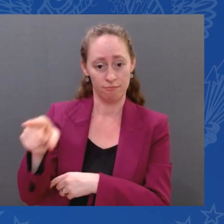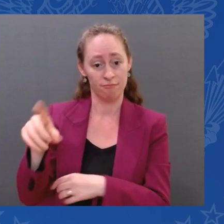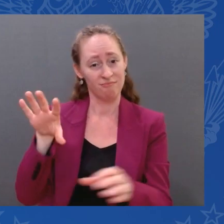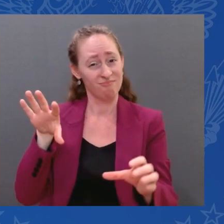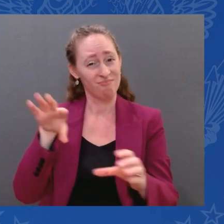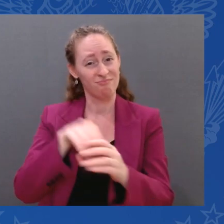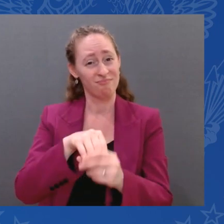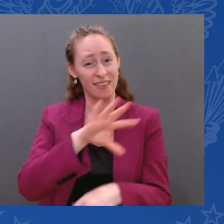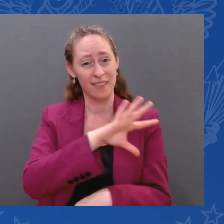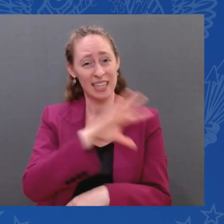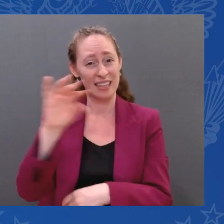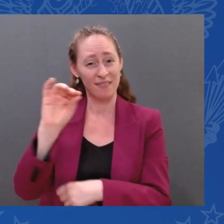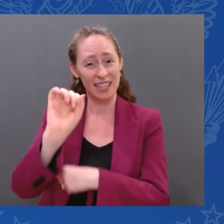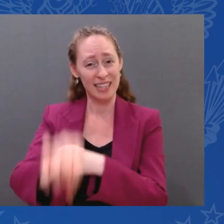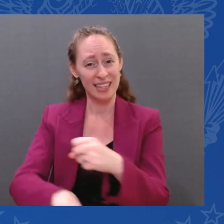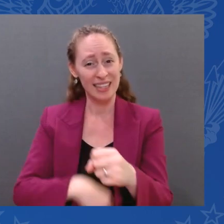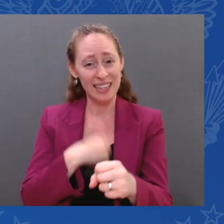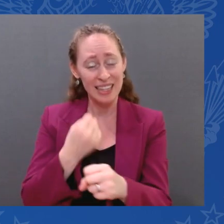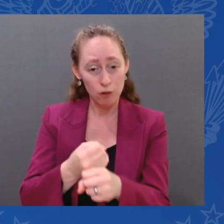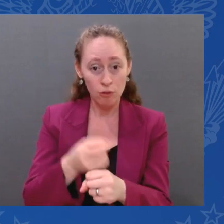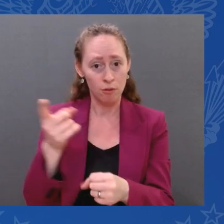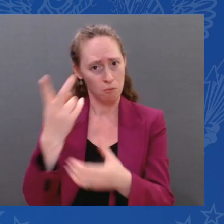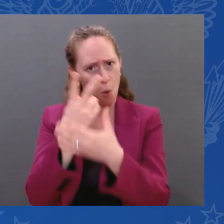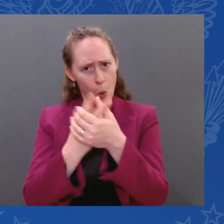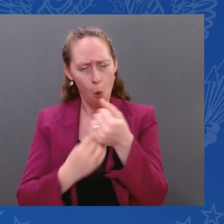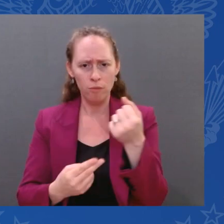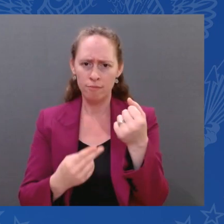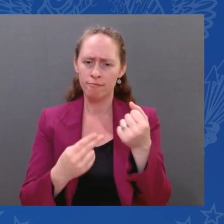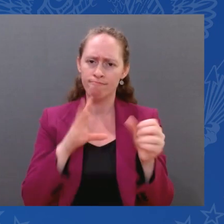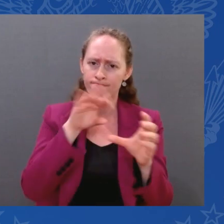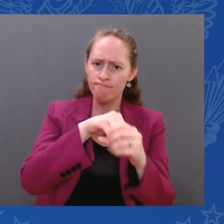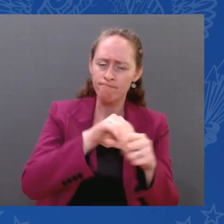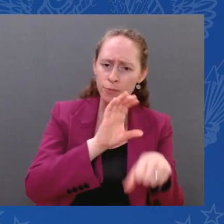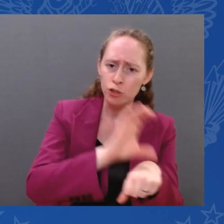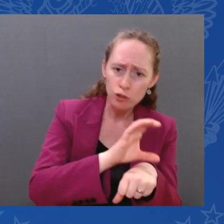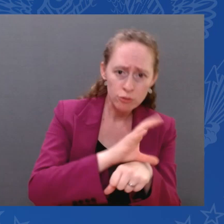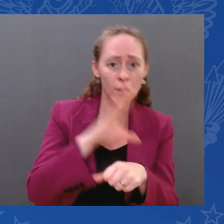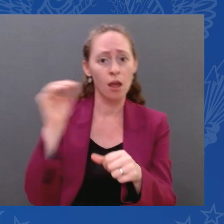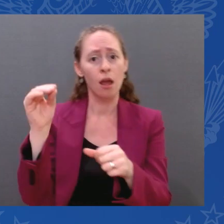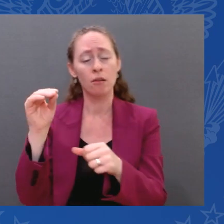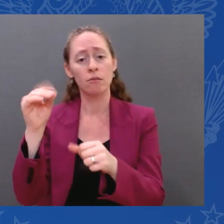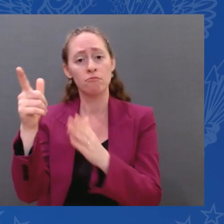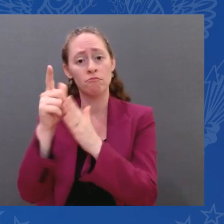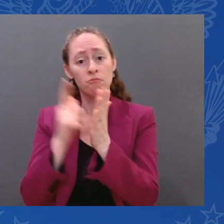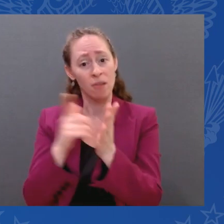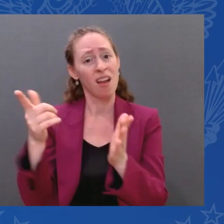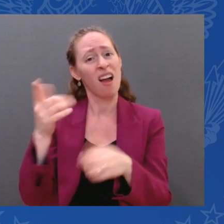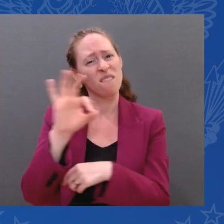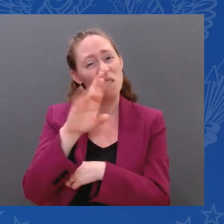to the poor and advocate for workers and immigrants. Her moral courage helped pass the Affordable Care Act